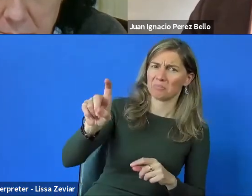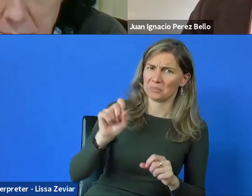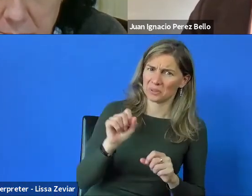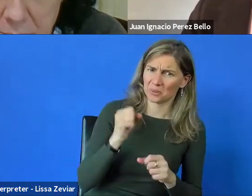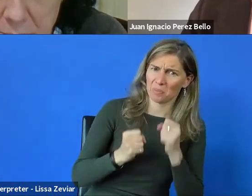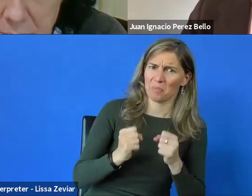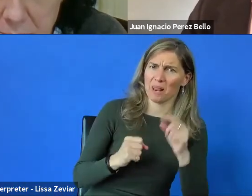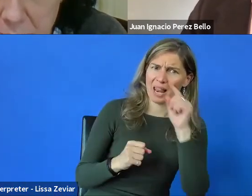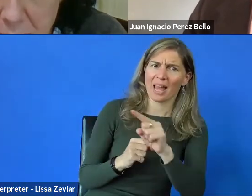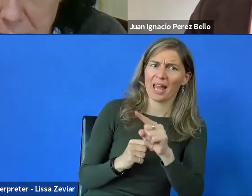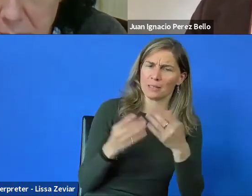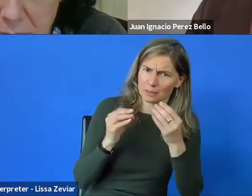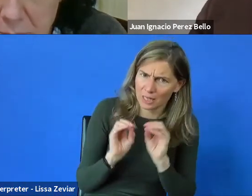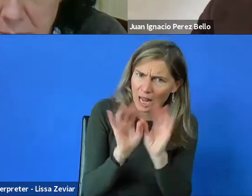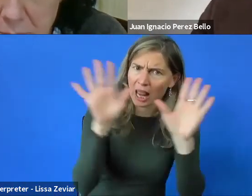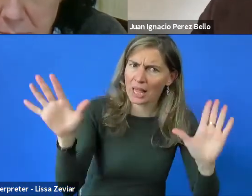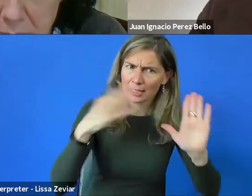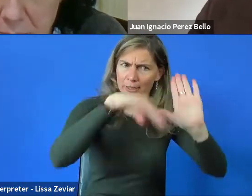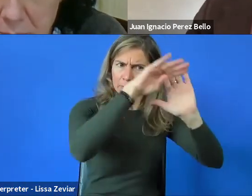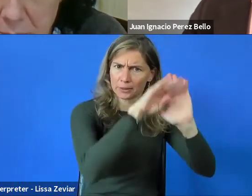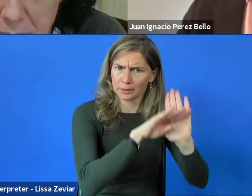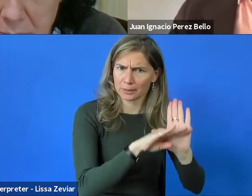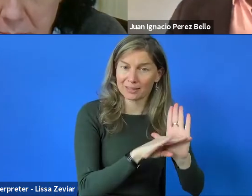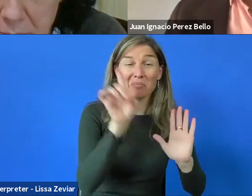On the contrary example, in a more recent case,